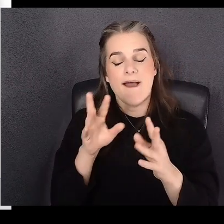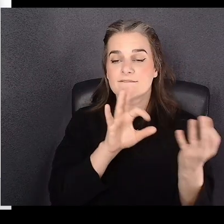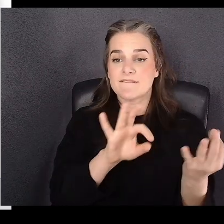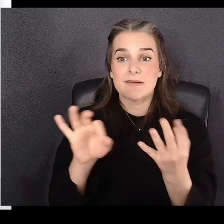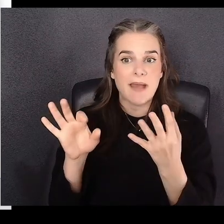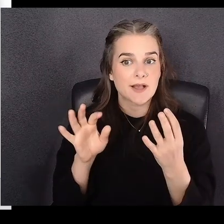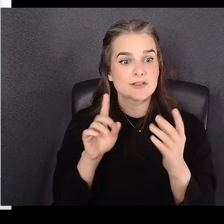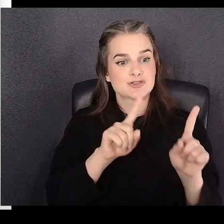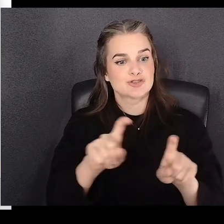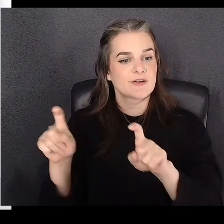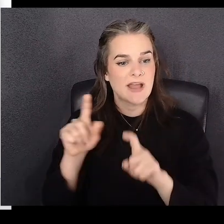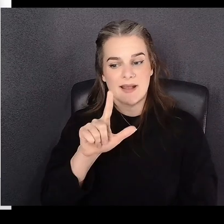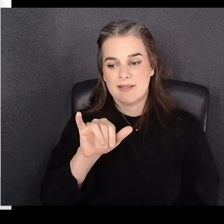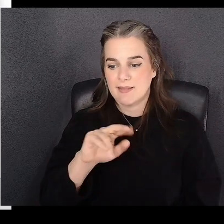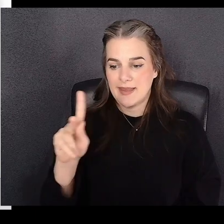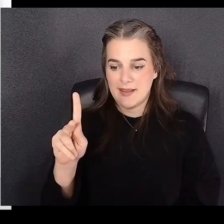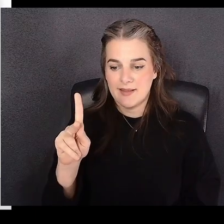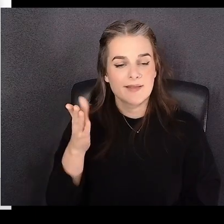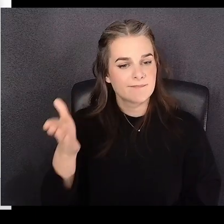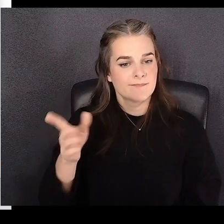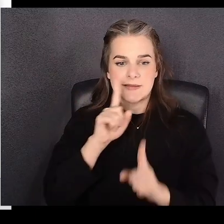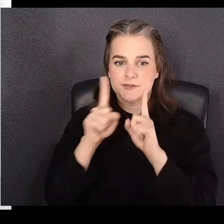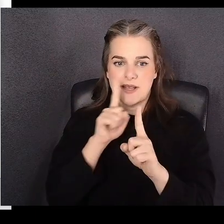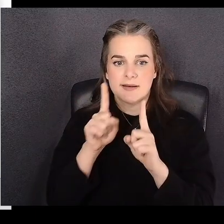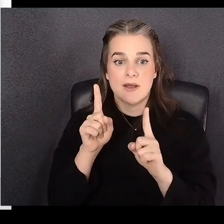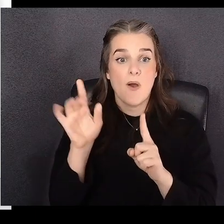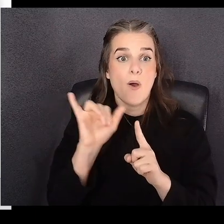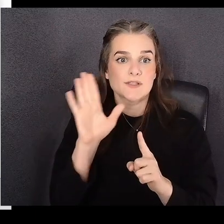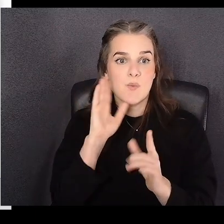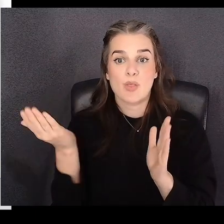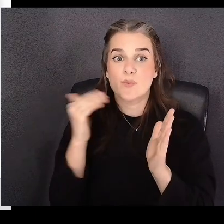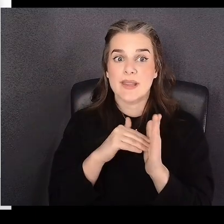And I'll also reshare the links for past recordings